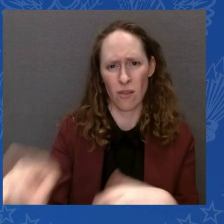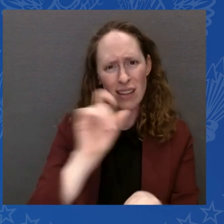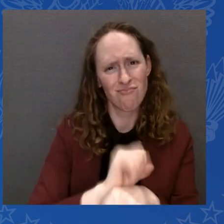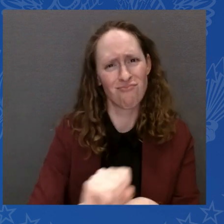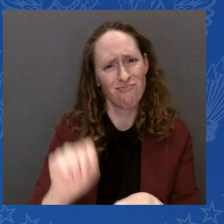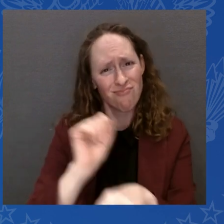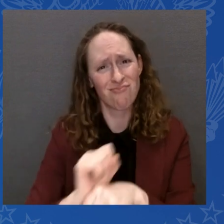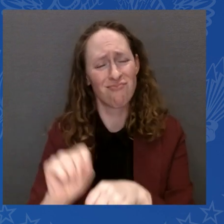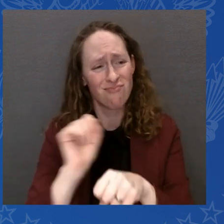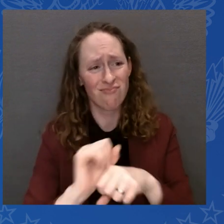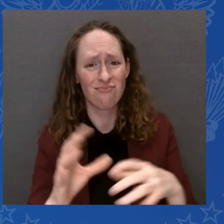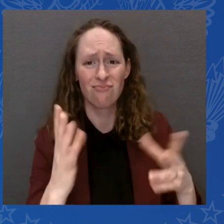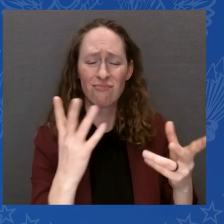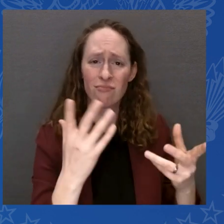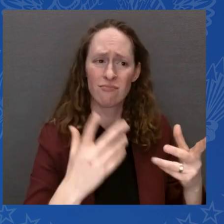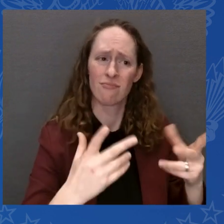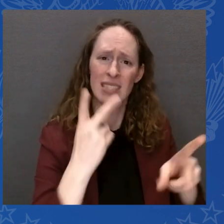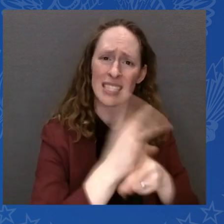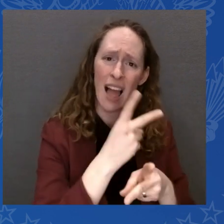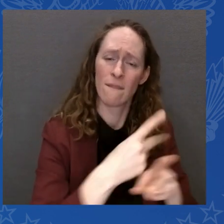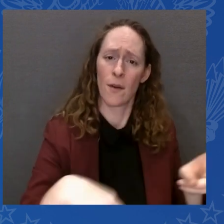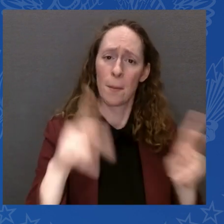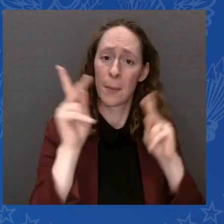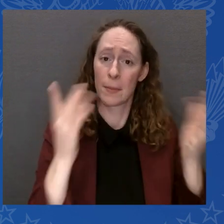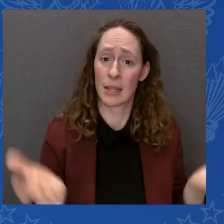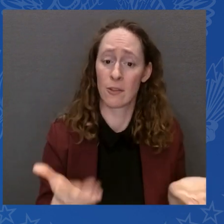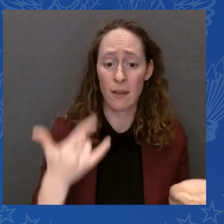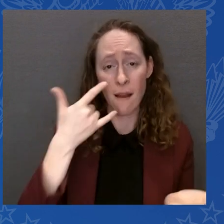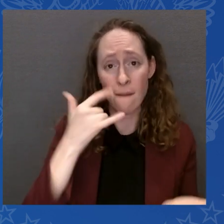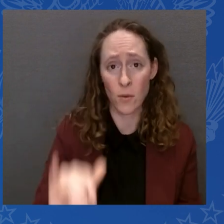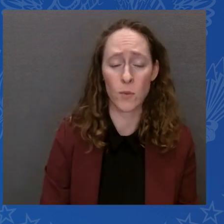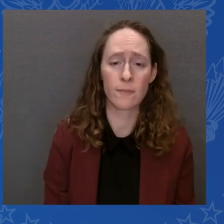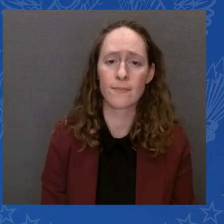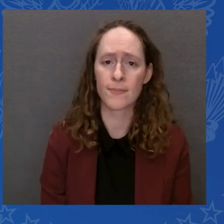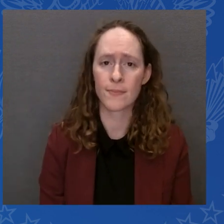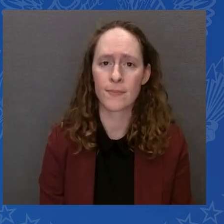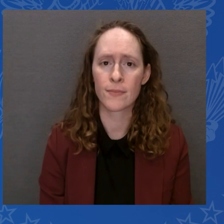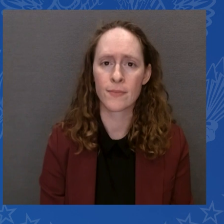of hope that everything is going to be able to get done, everything is going to be able to get fixed.